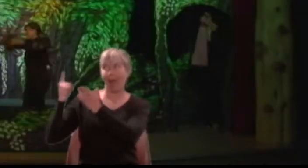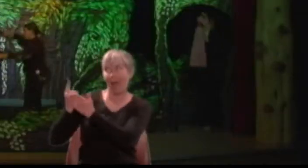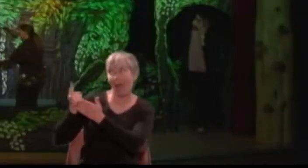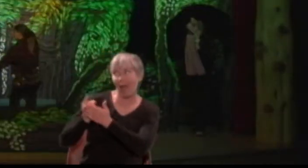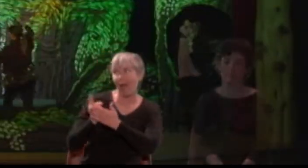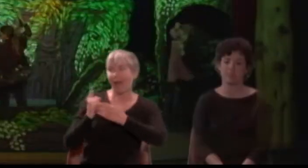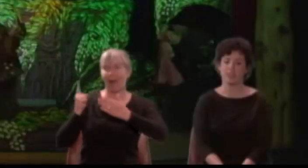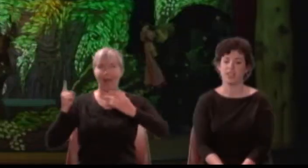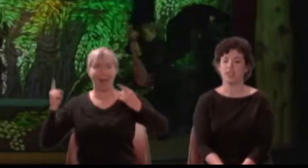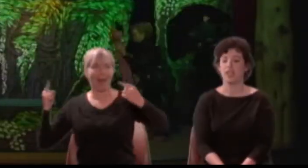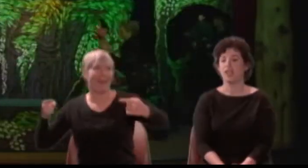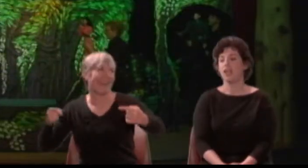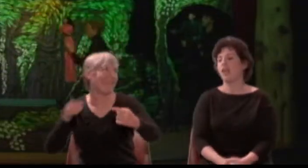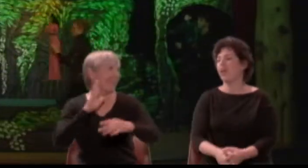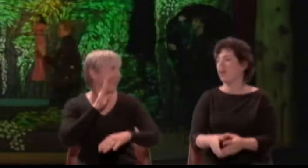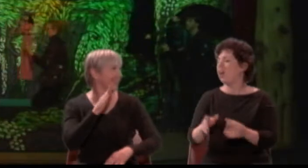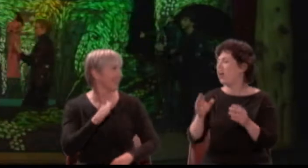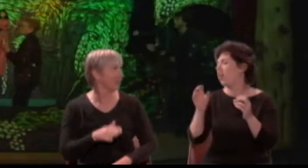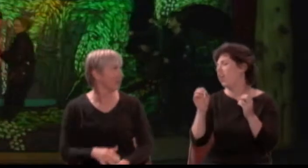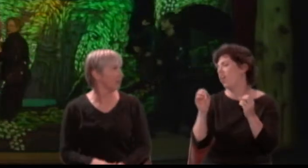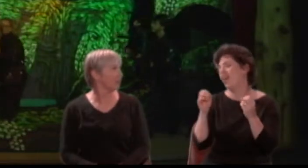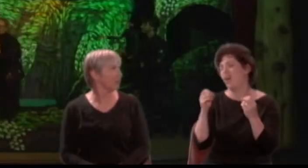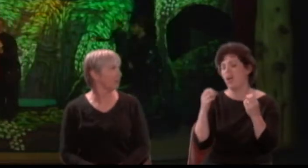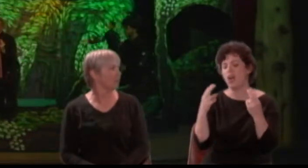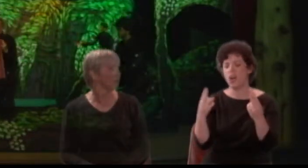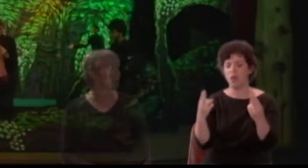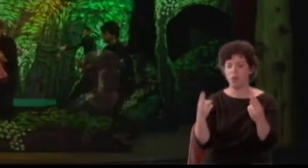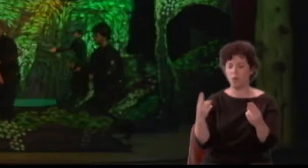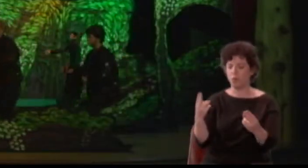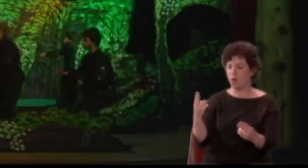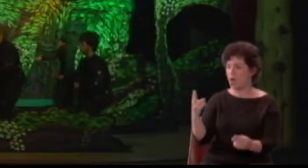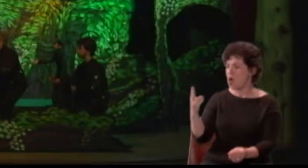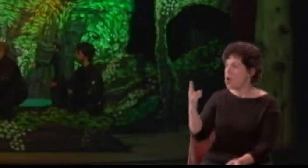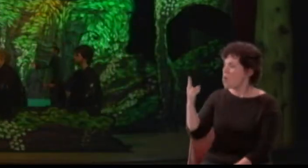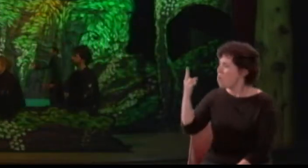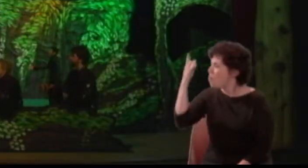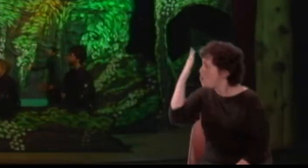Demetrius: Oh, why rebuke you him that loves you so?